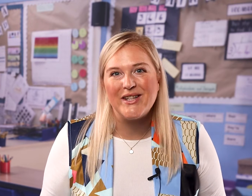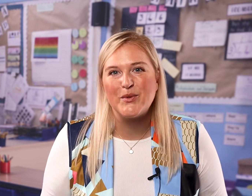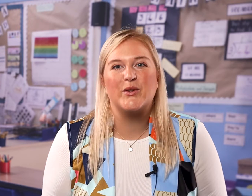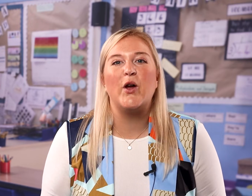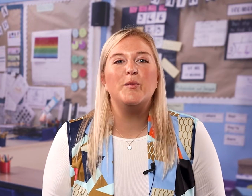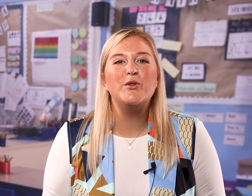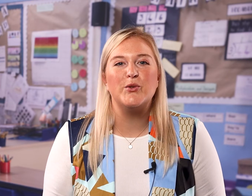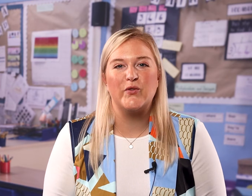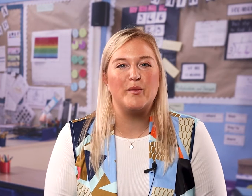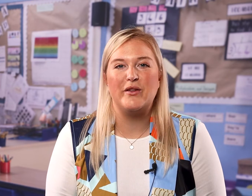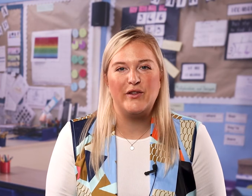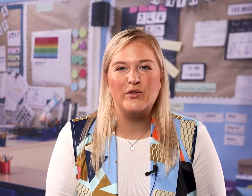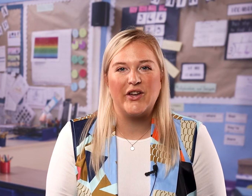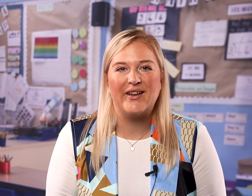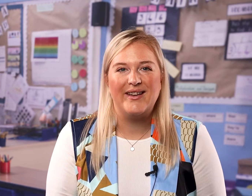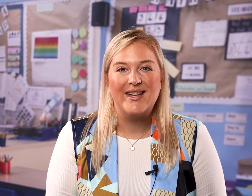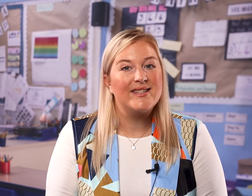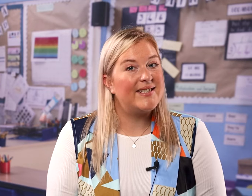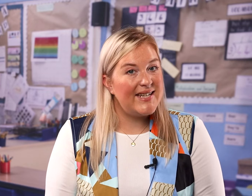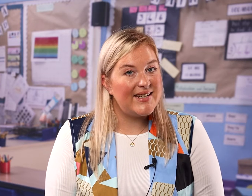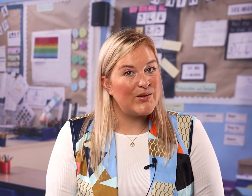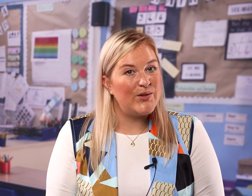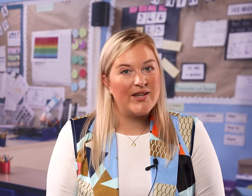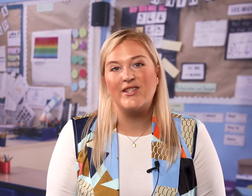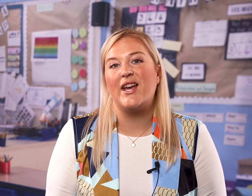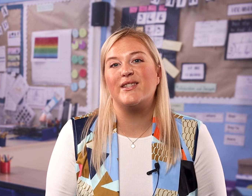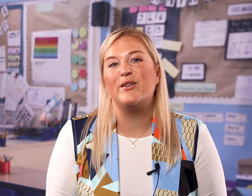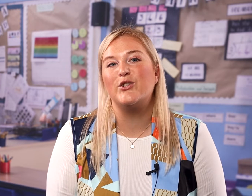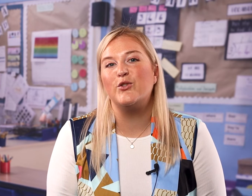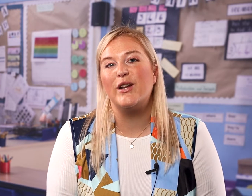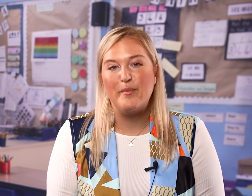which will open doors for them in the future. Statistics also suggest that when children learn